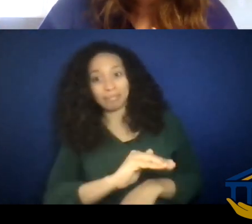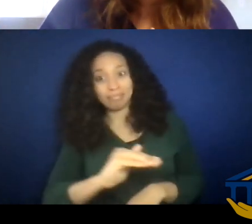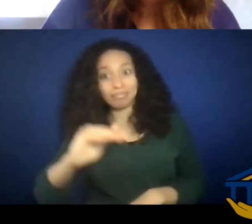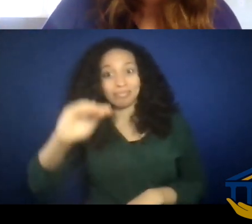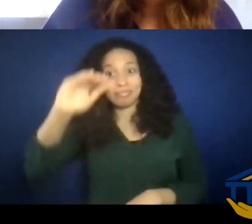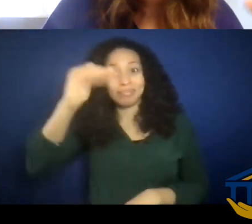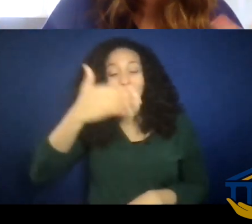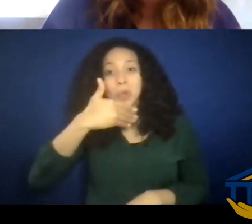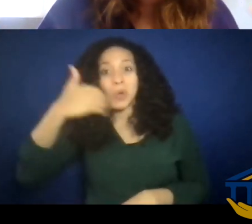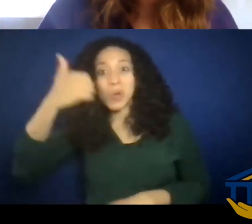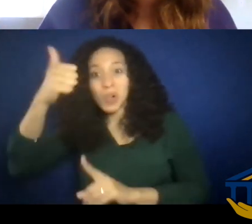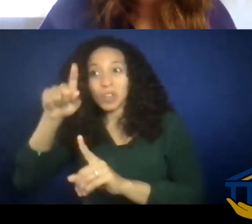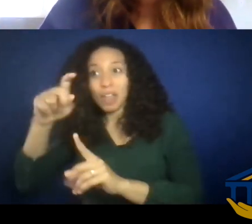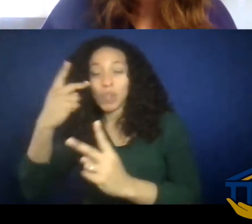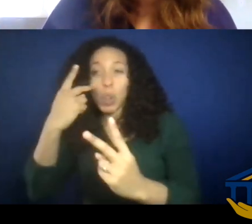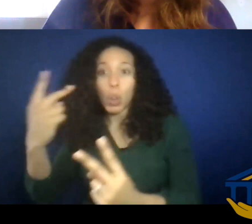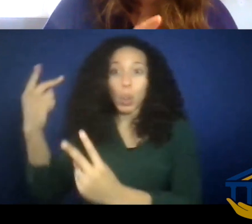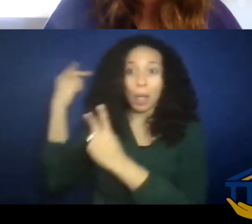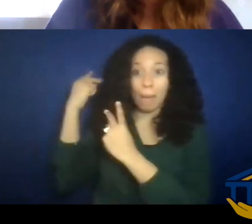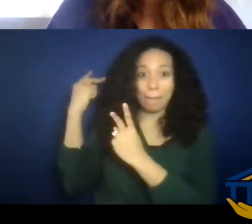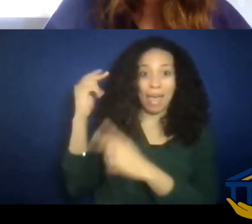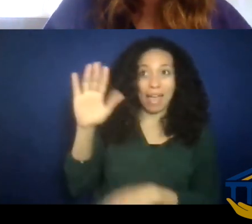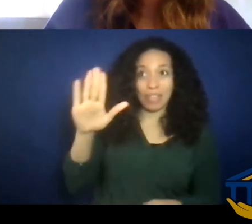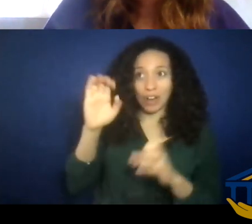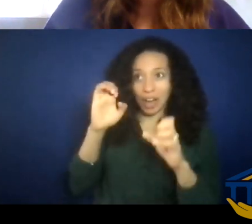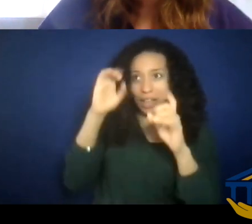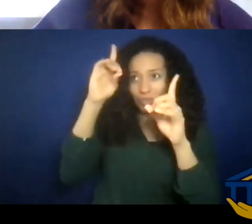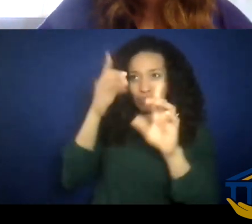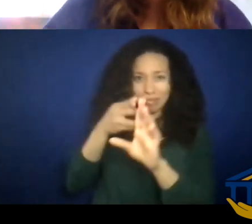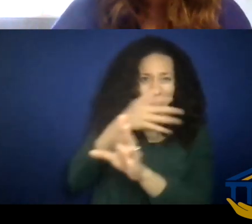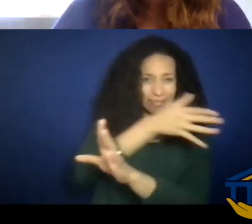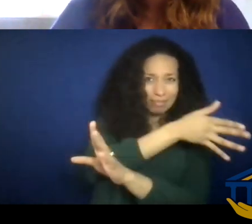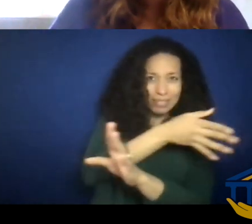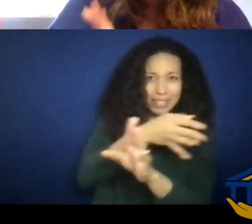something that was always hard to keep track of. New parents who know that could, you know, there's